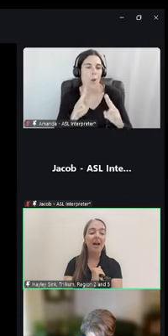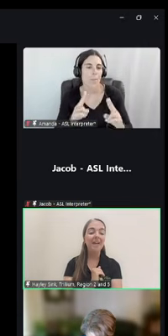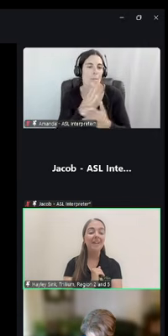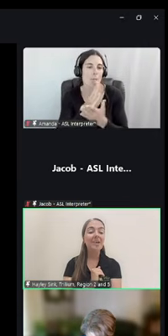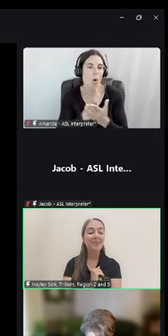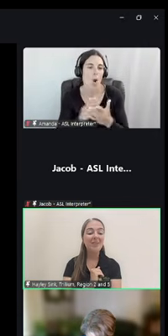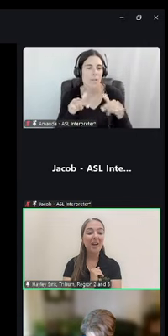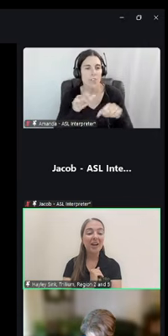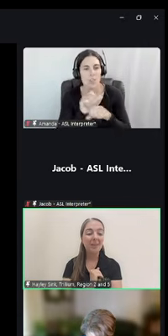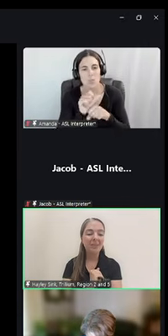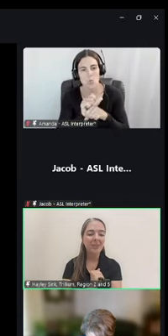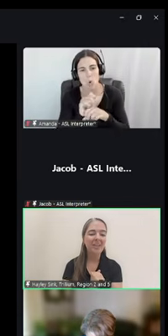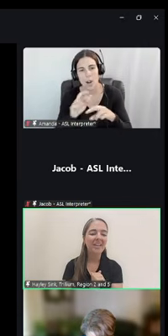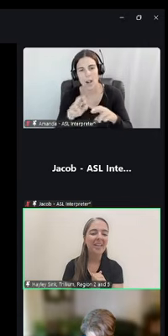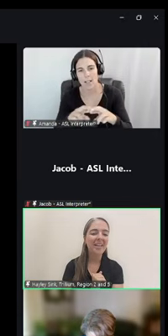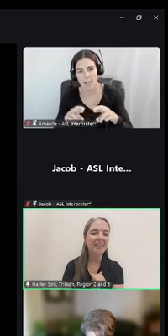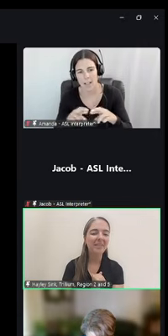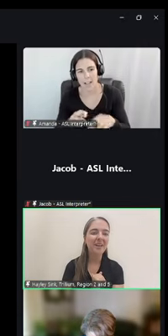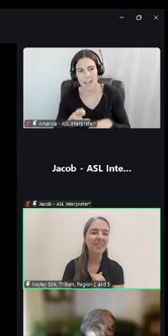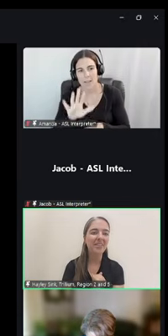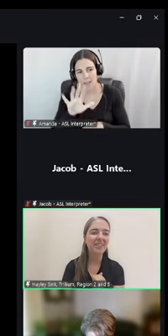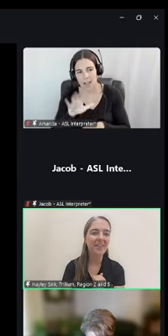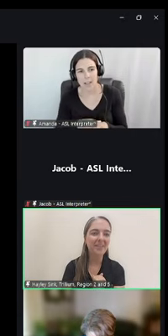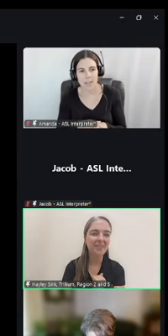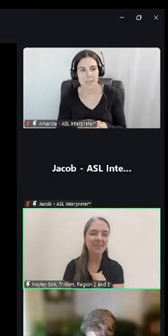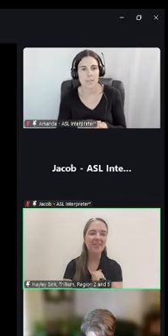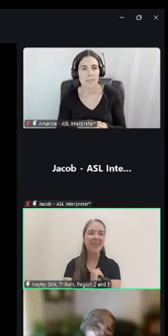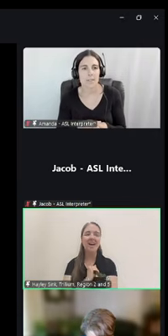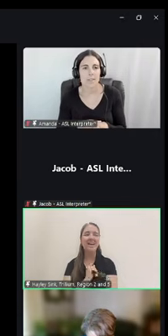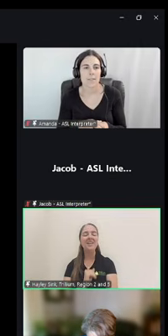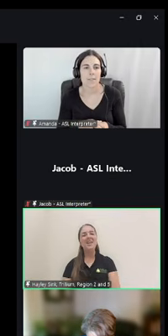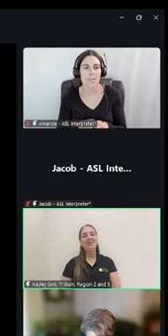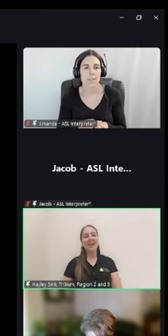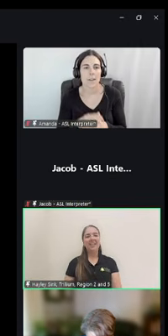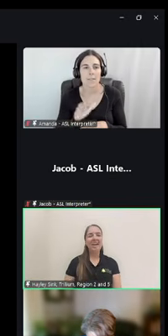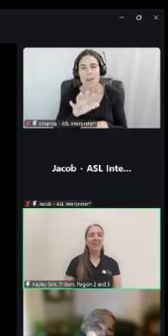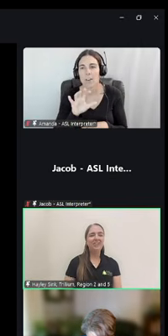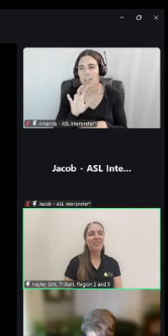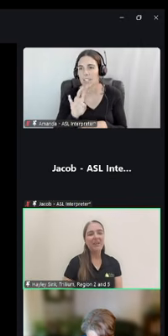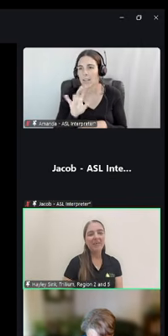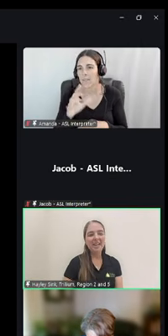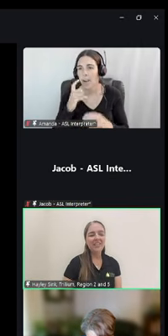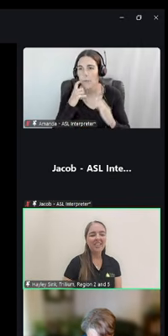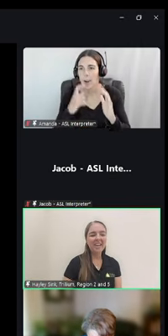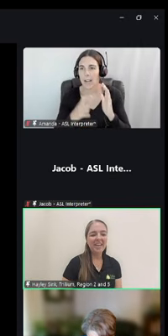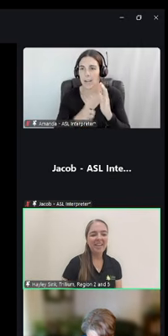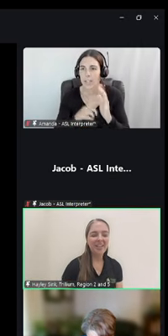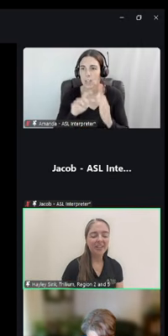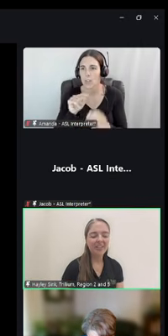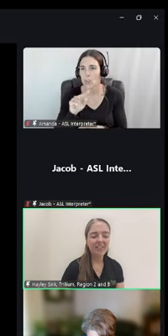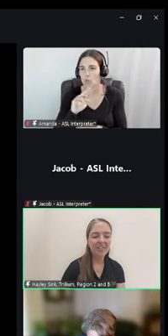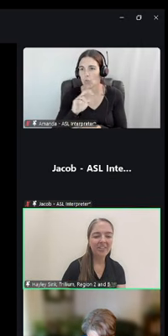uh Lumbi tribe of North Carolina, the 575th uh recognized tribal nation and in our country.